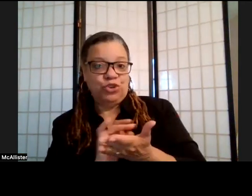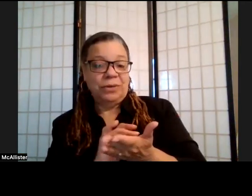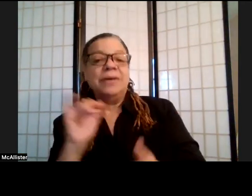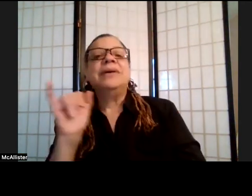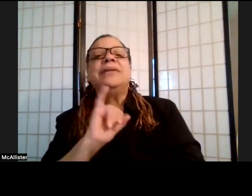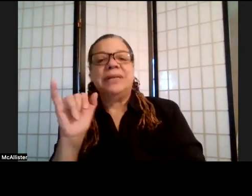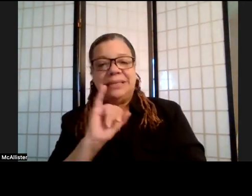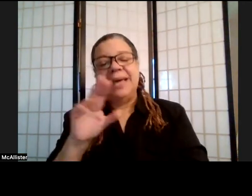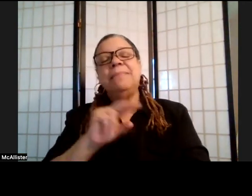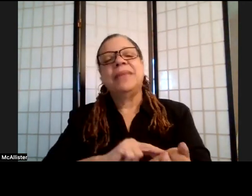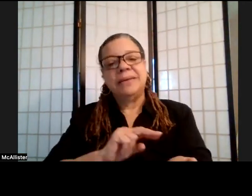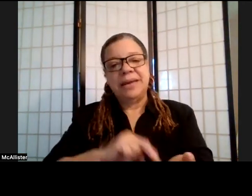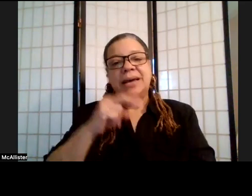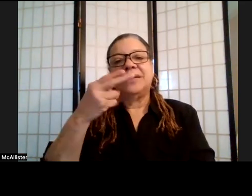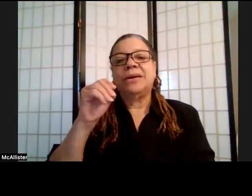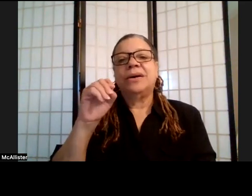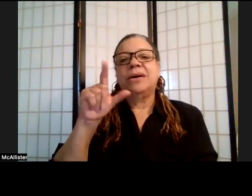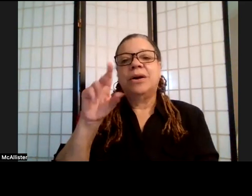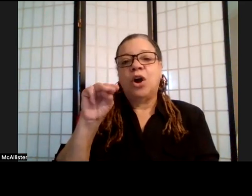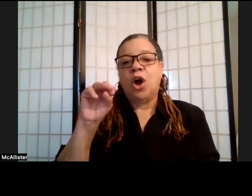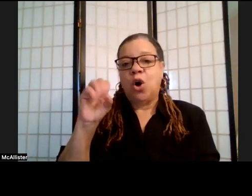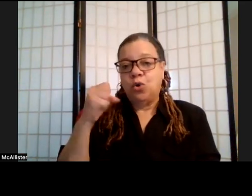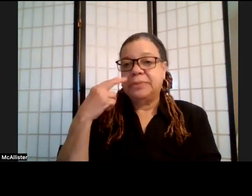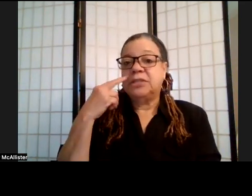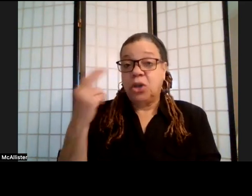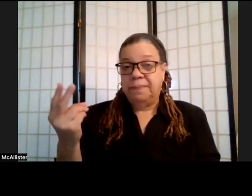in Philippines all those years ago. The farmers-- the pharmacists